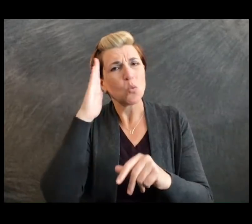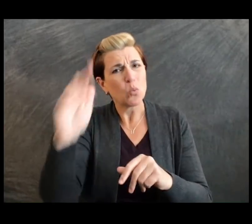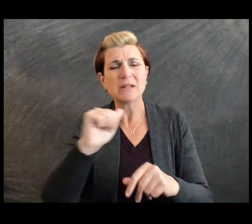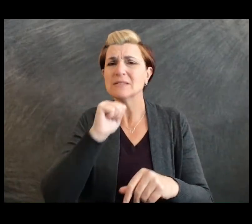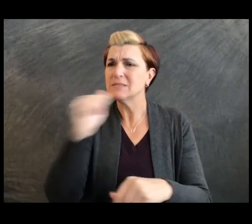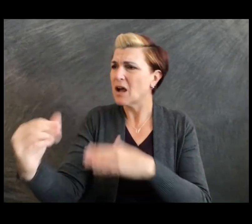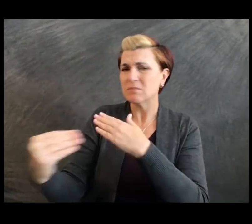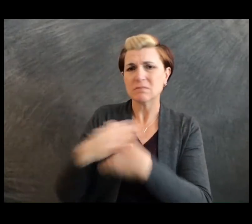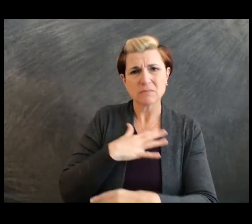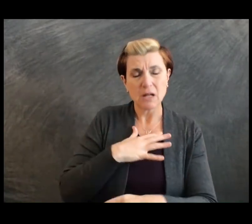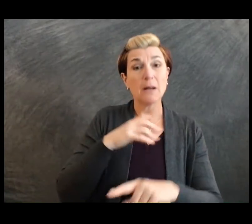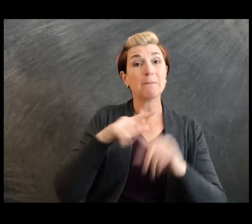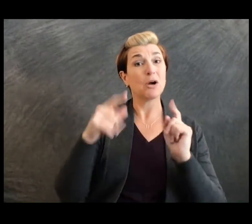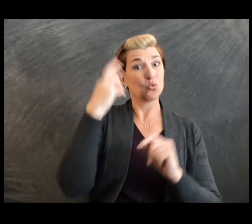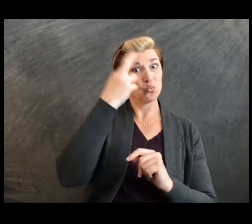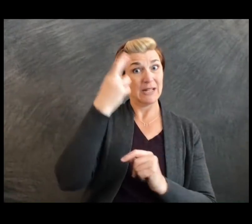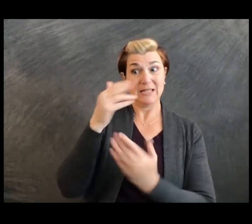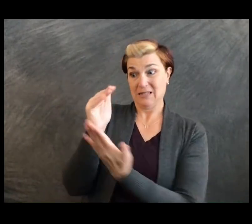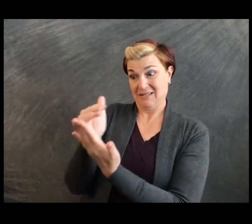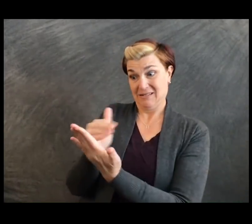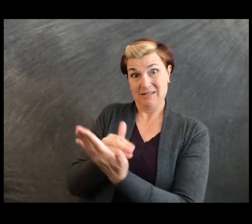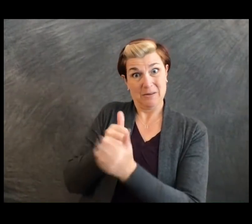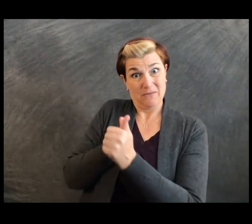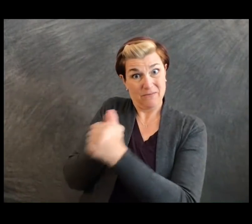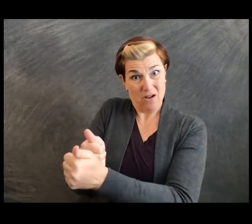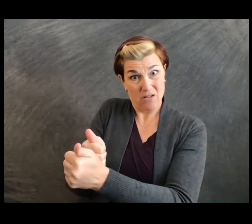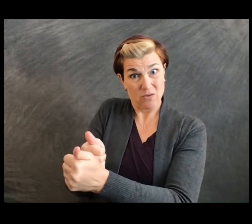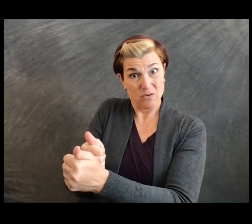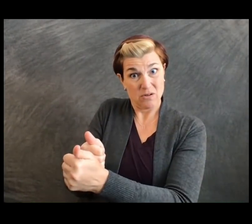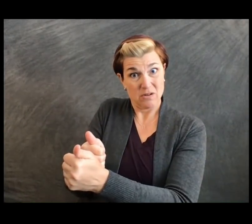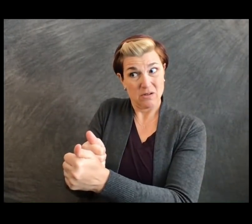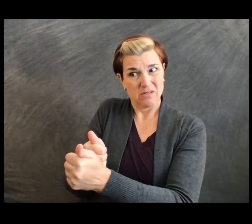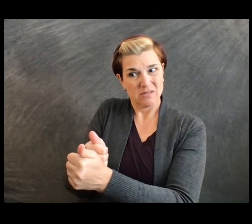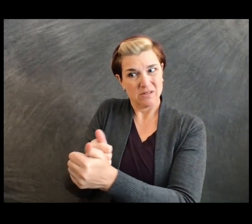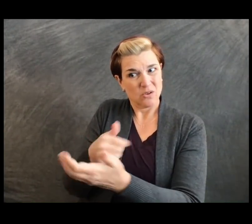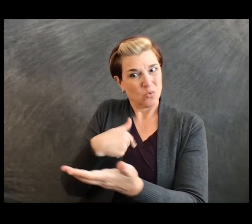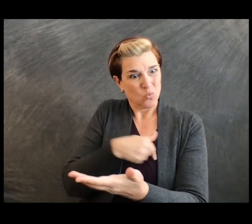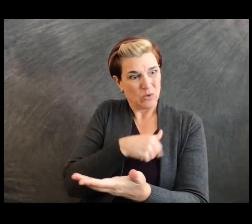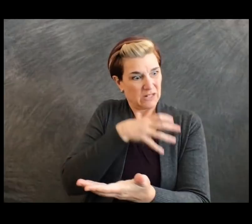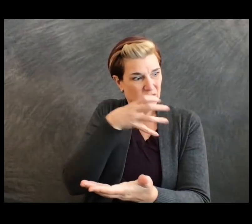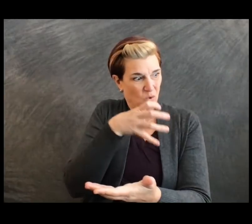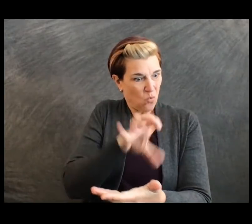guidelines is because no American would want to inadvertently expose someone who